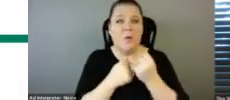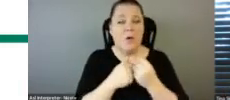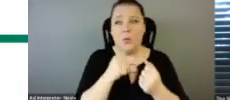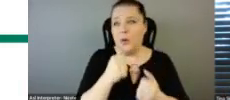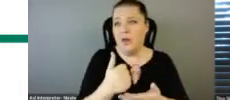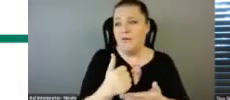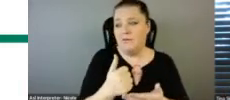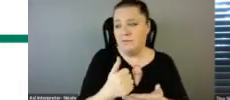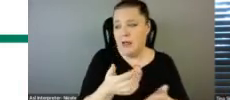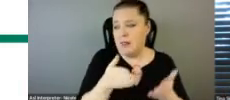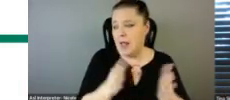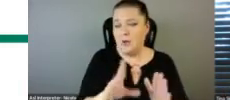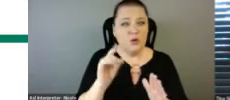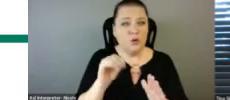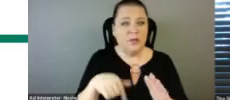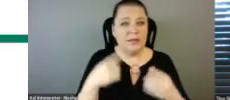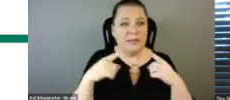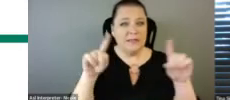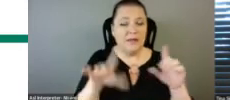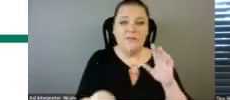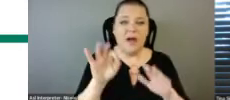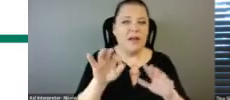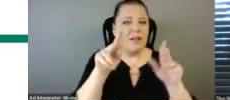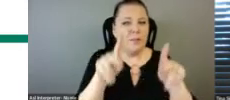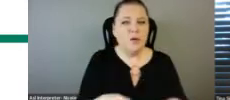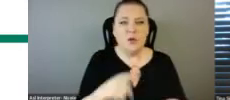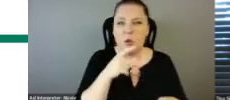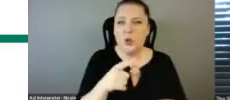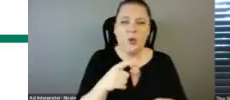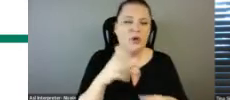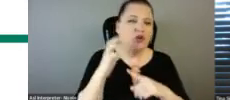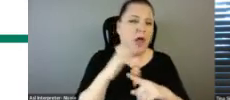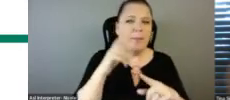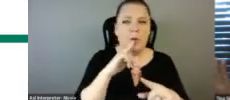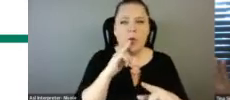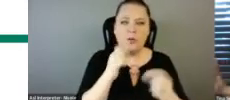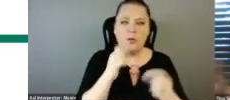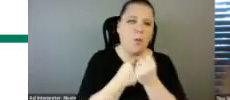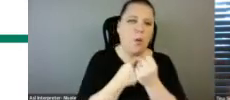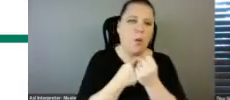this far. So finding that champion and making sure that it's supported all the way